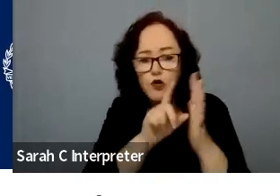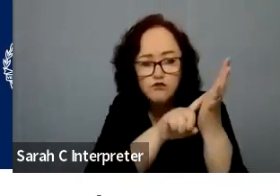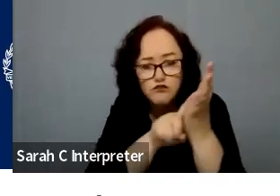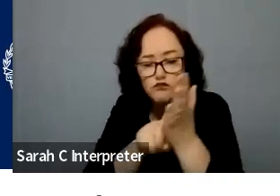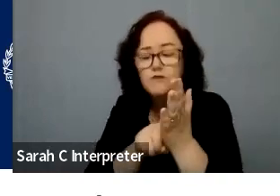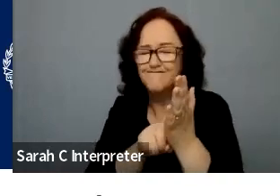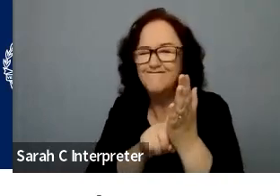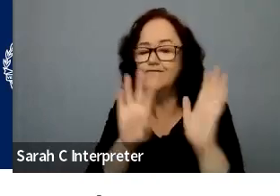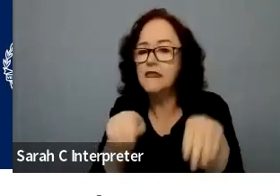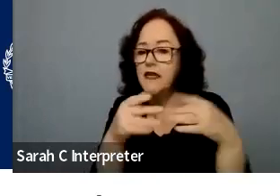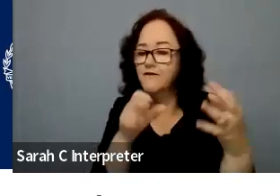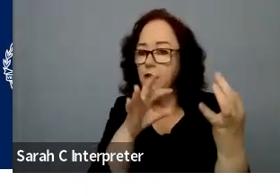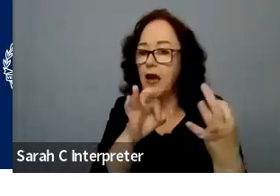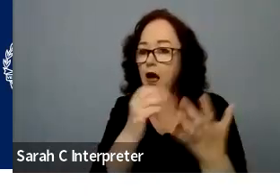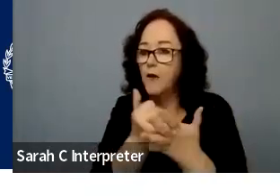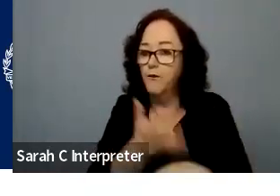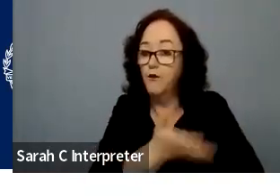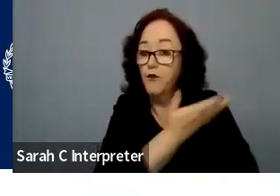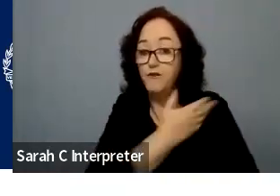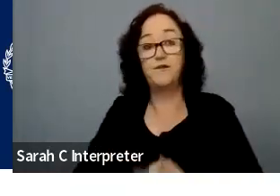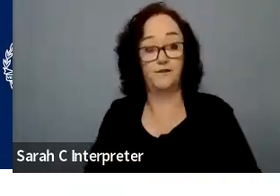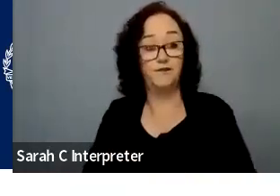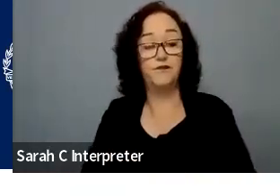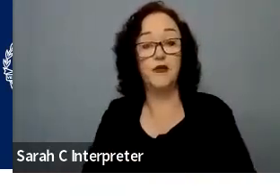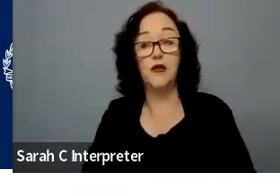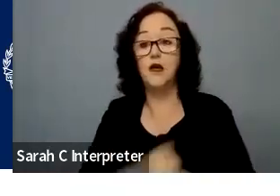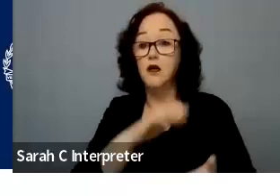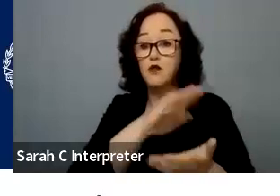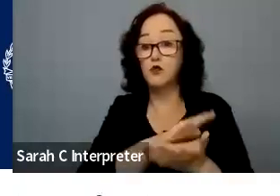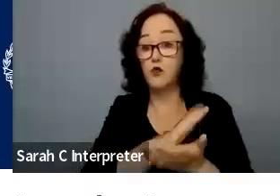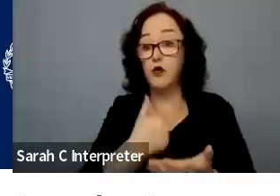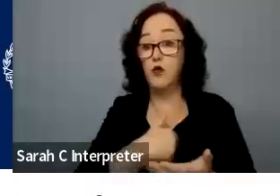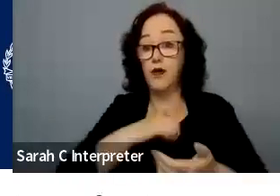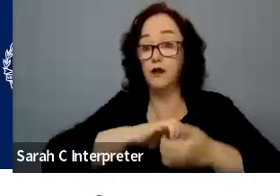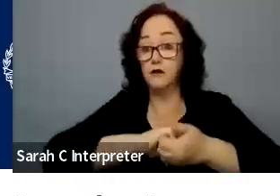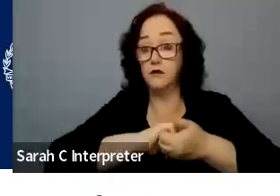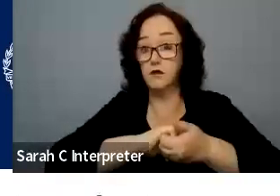The school that we collaborated with, I just didn't mean to do that, was Saint Joseph's